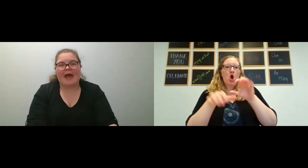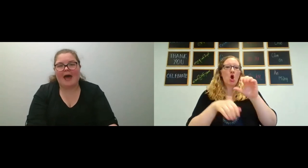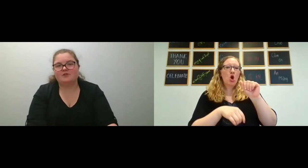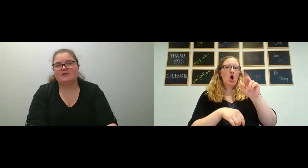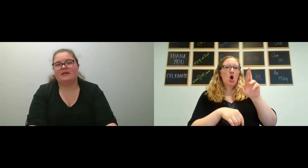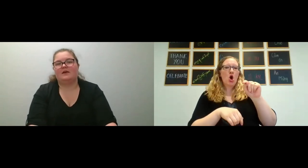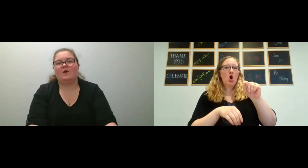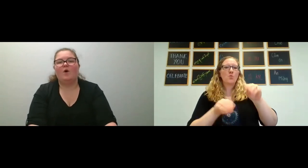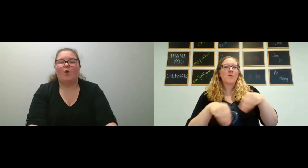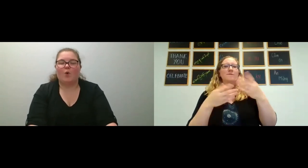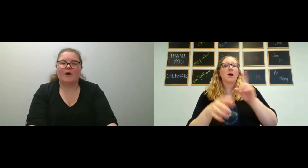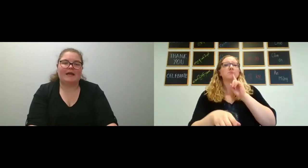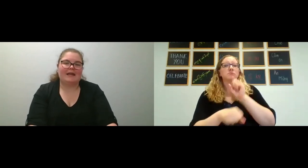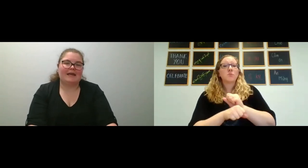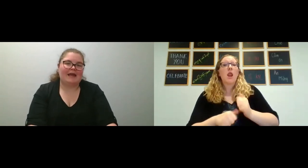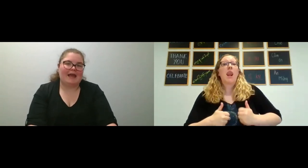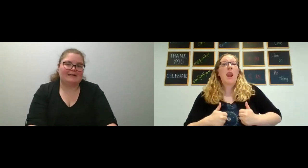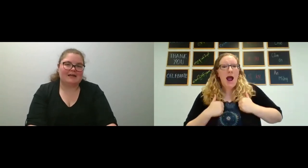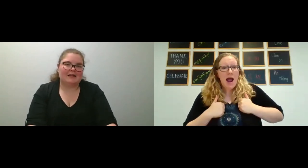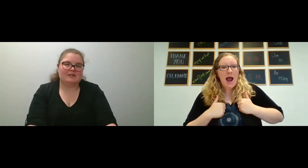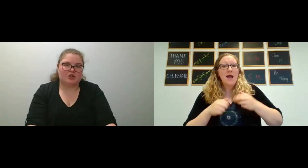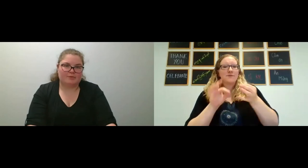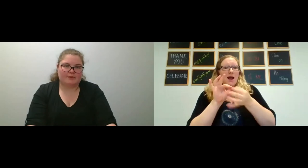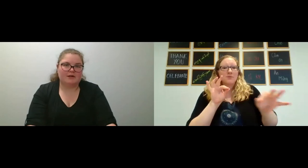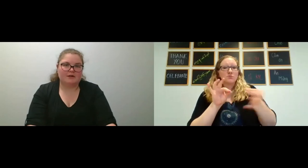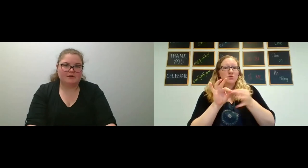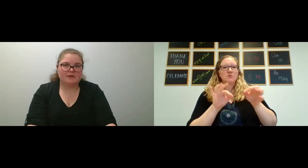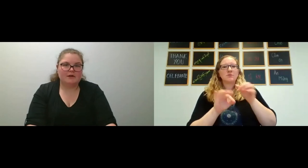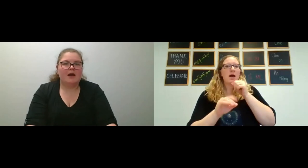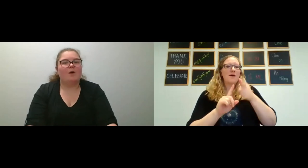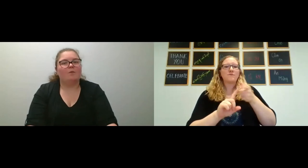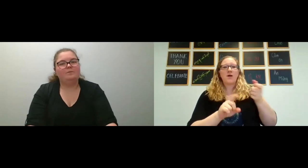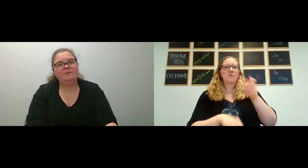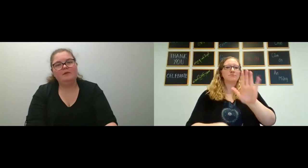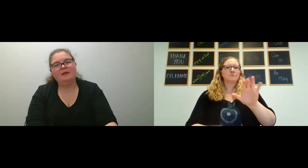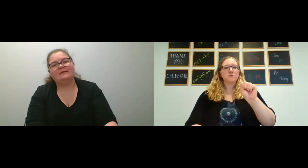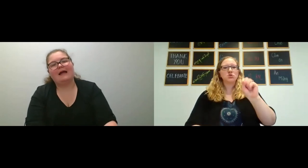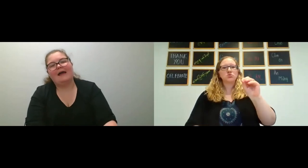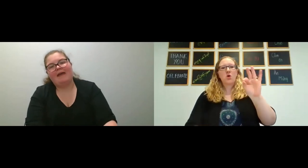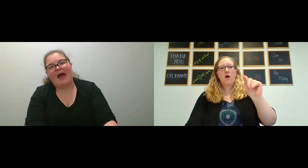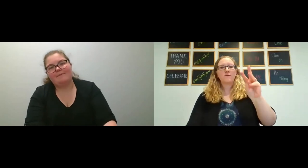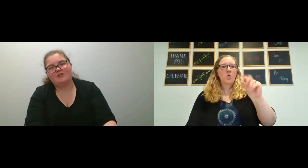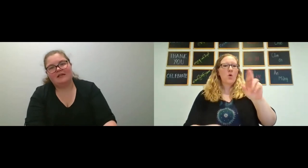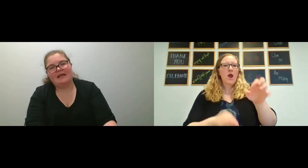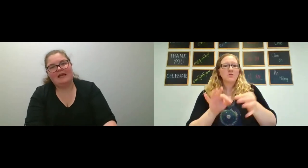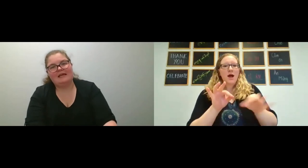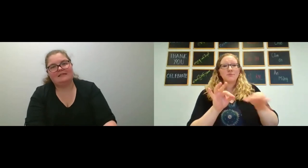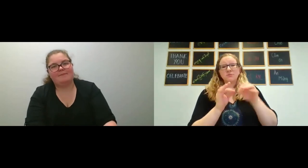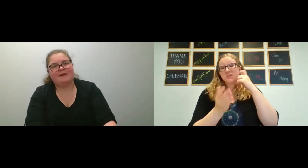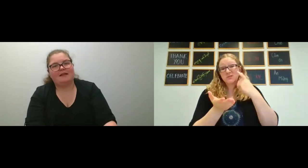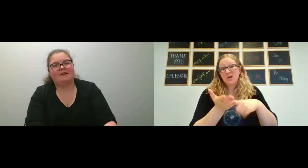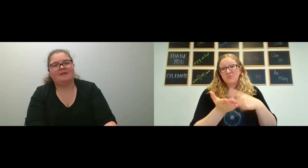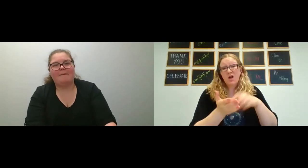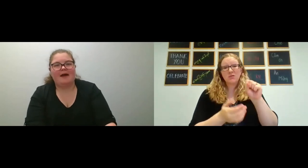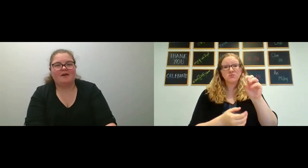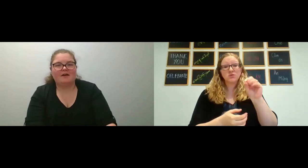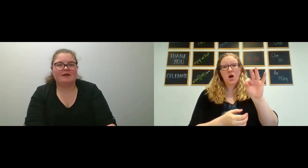captioning, or getting an ASL interpreter. Live captioning is typically a lot better.